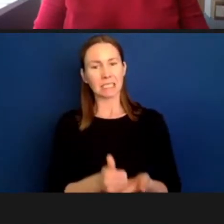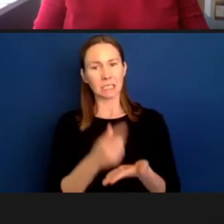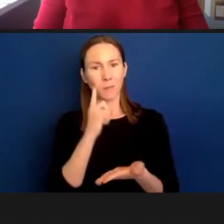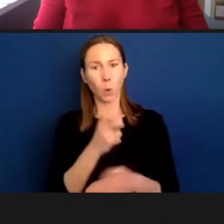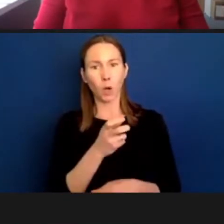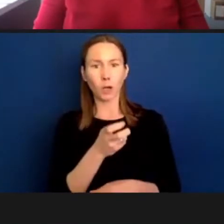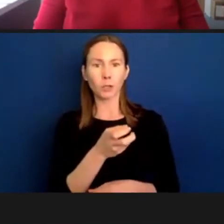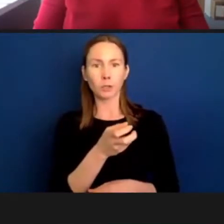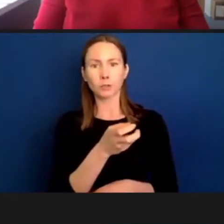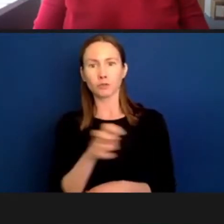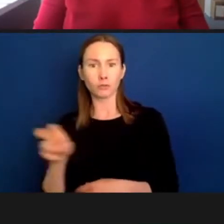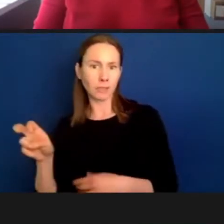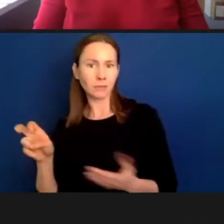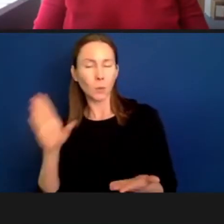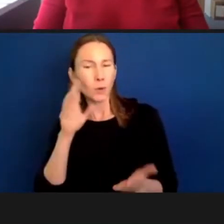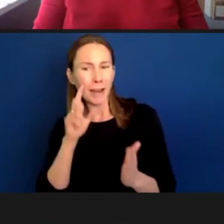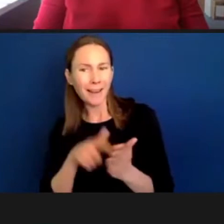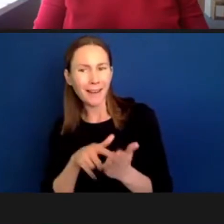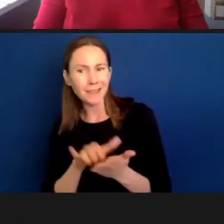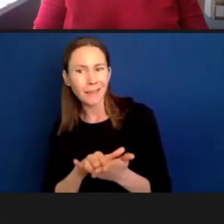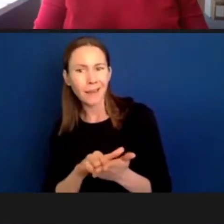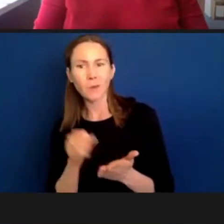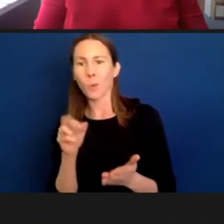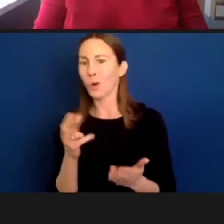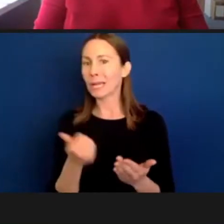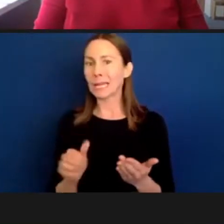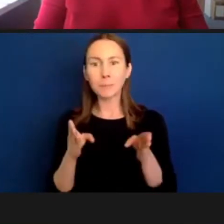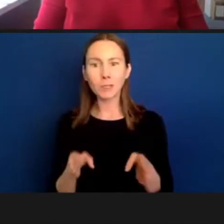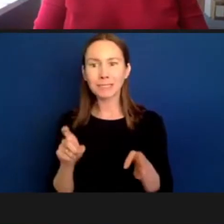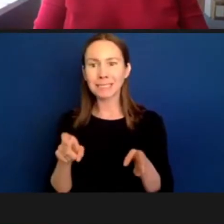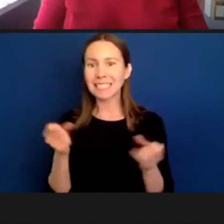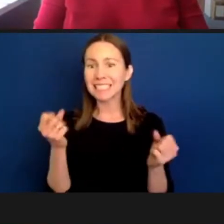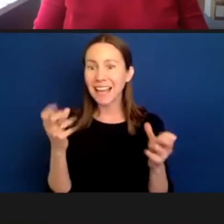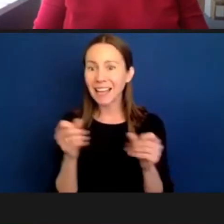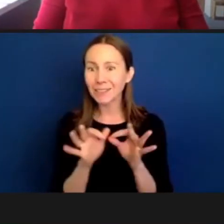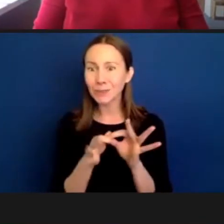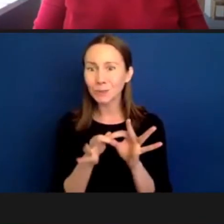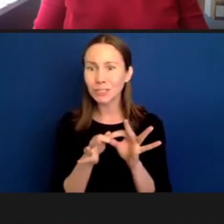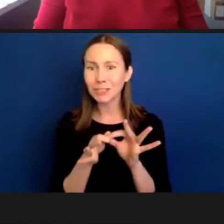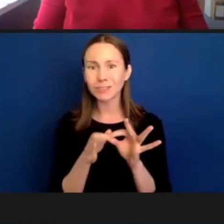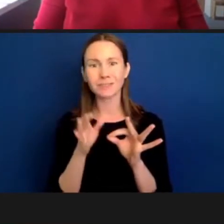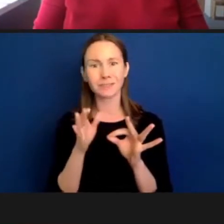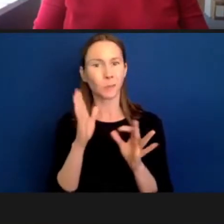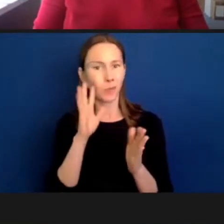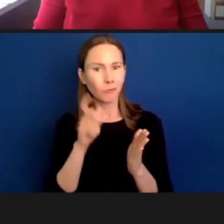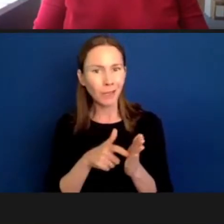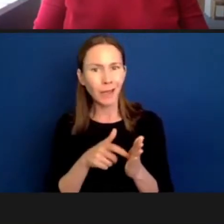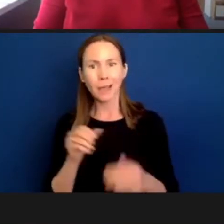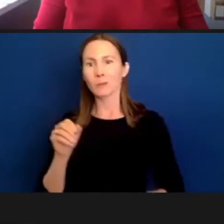would recognize that, or anyone who needs sign language interpretation, or a screen